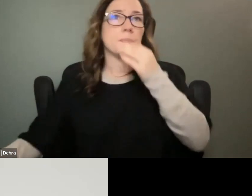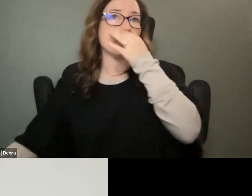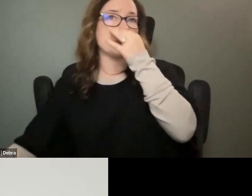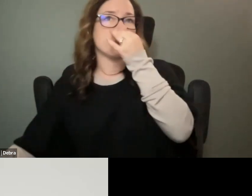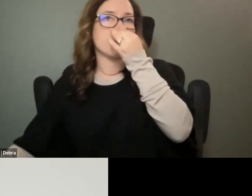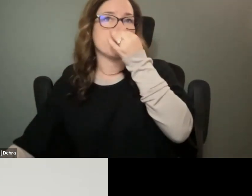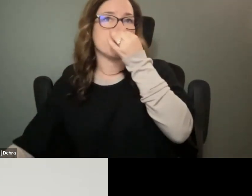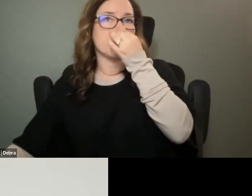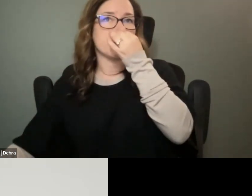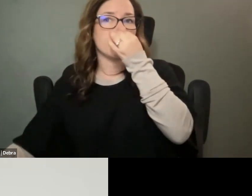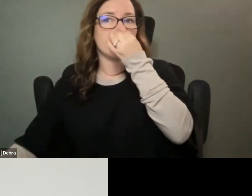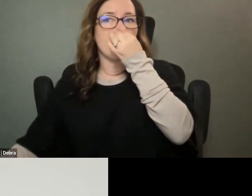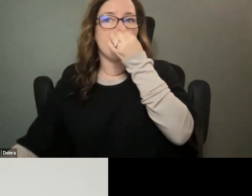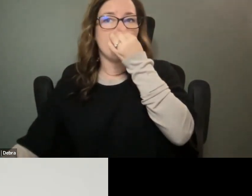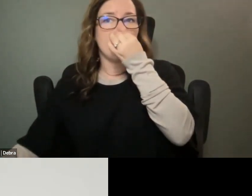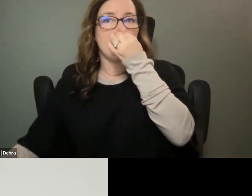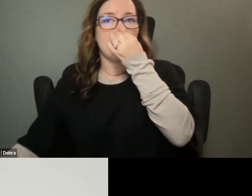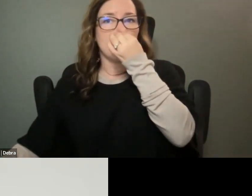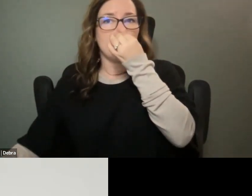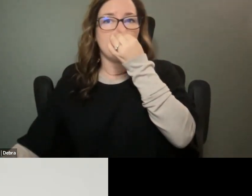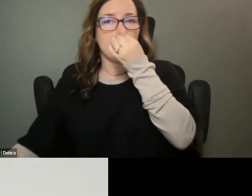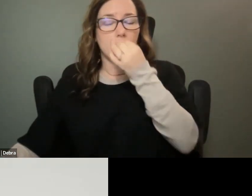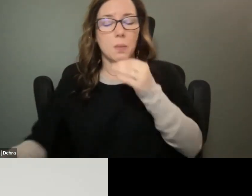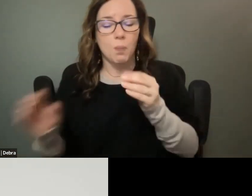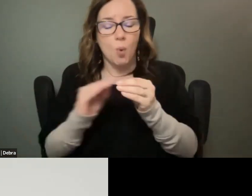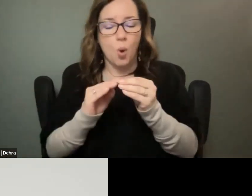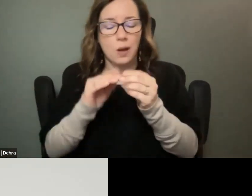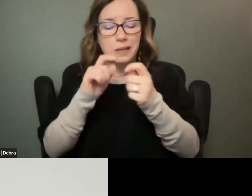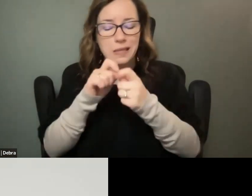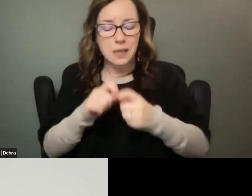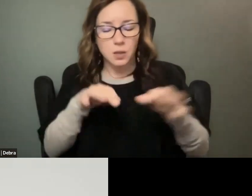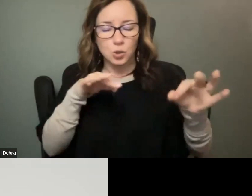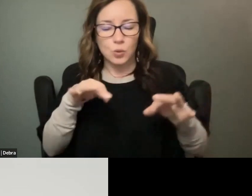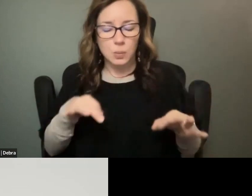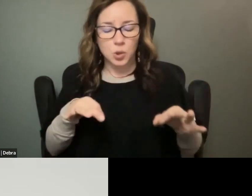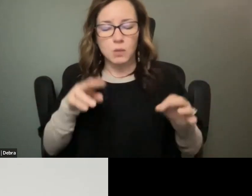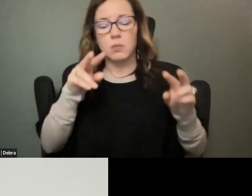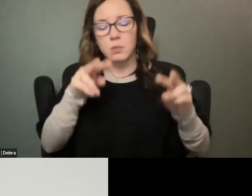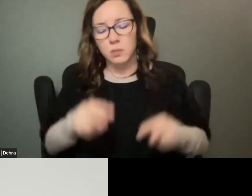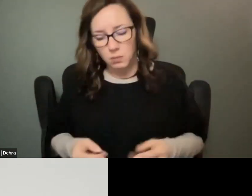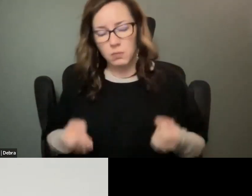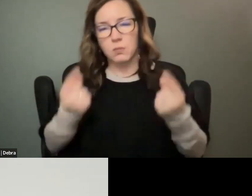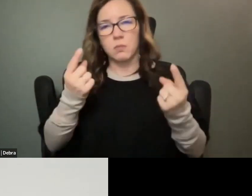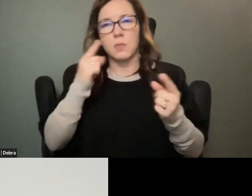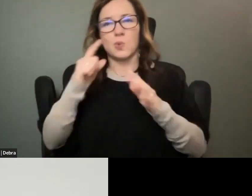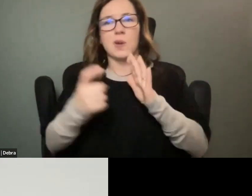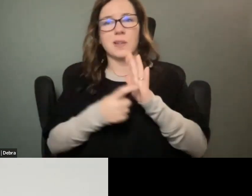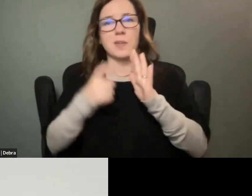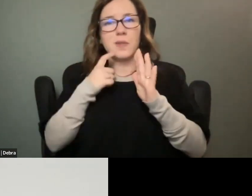detailed description of your project we will be able to uh